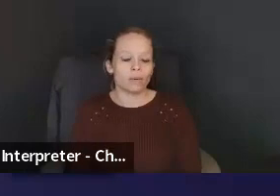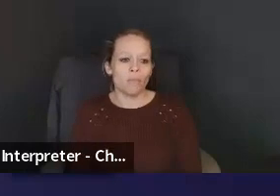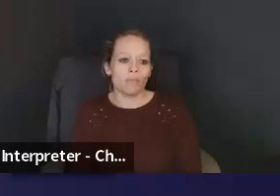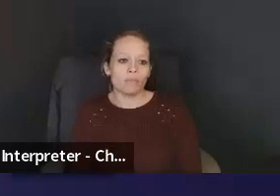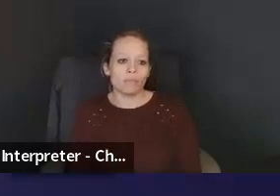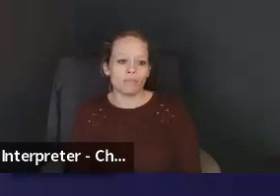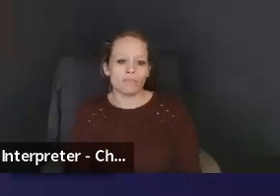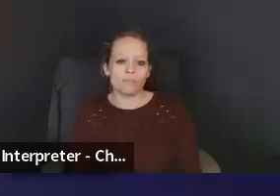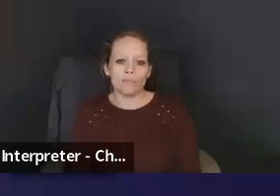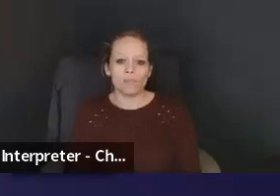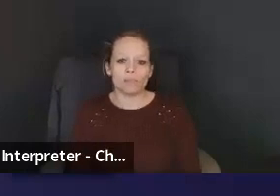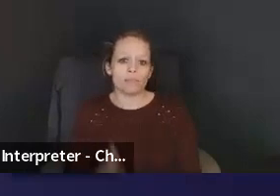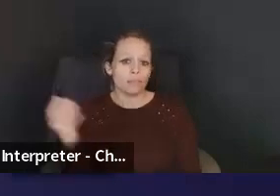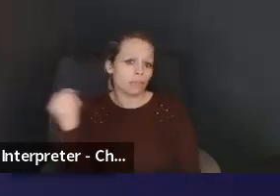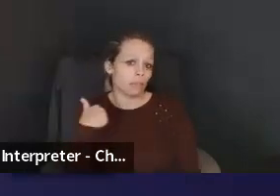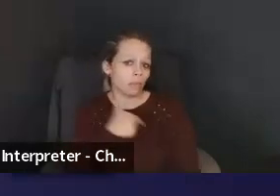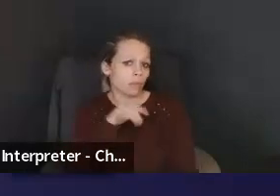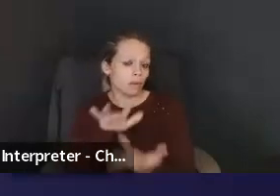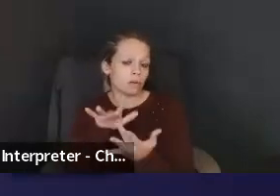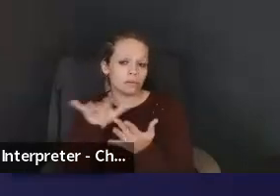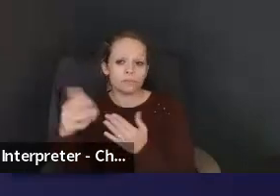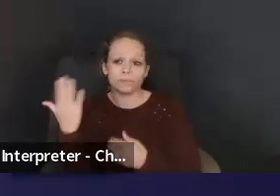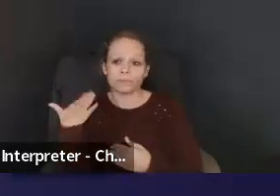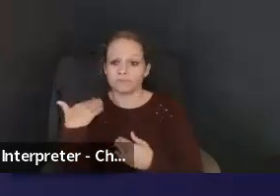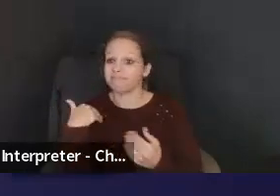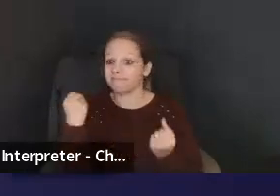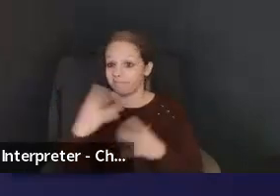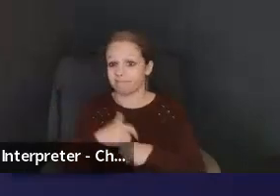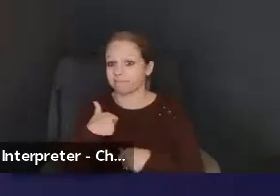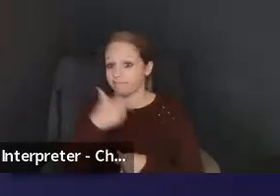them. We've done this before. Often we know the people. We contact them. We congratulate them. We